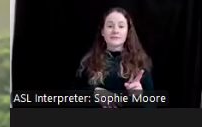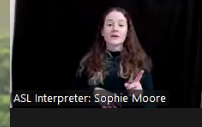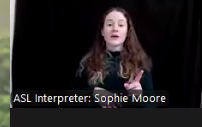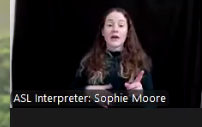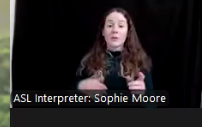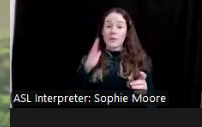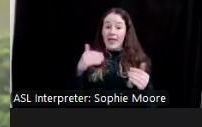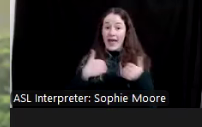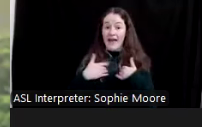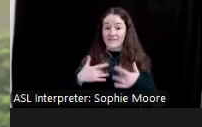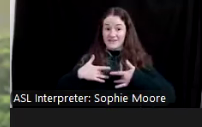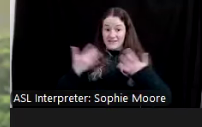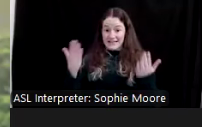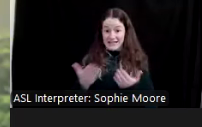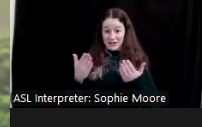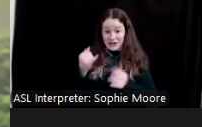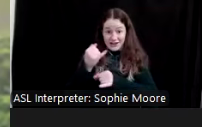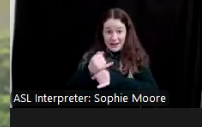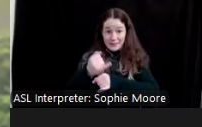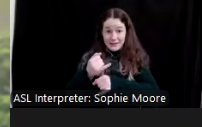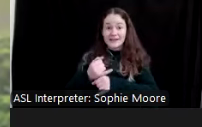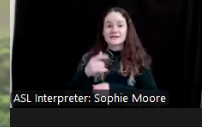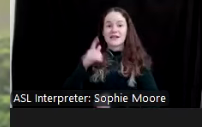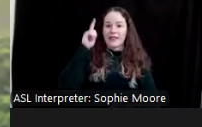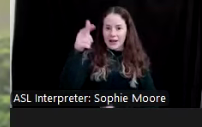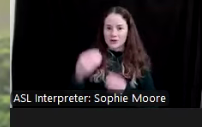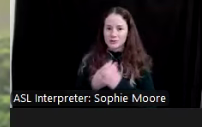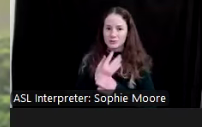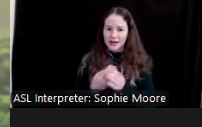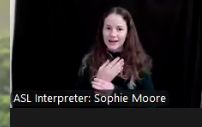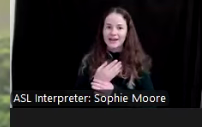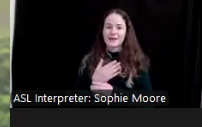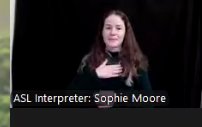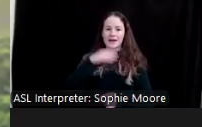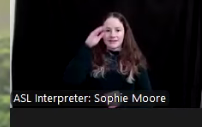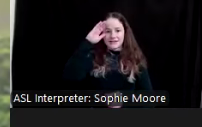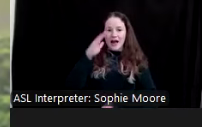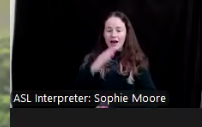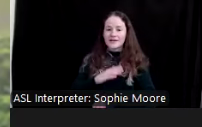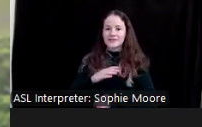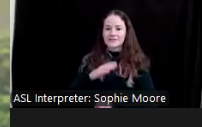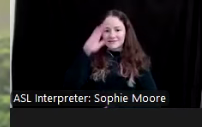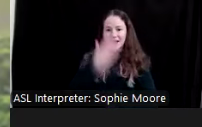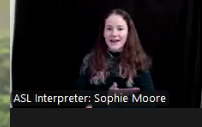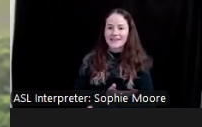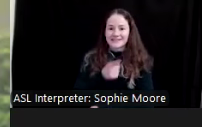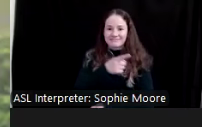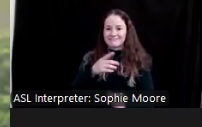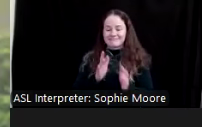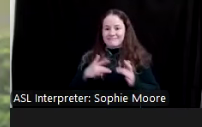UK college students. And if you don't think that he thinks that's the coolest thing since sliced bread, he totally does. So motivation to be active is